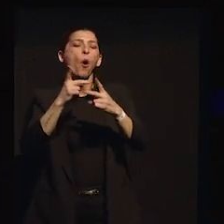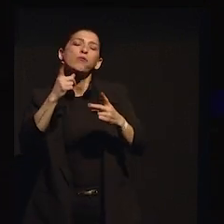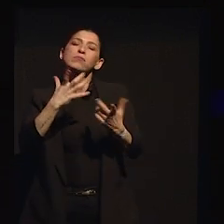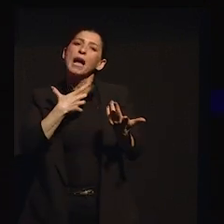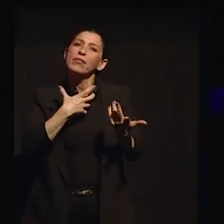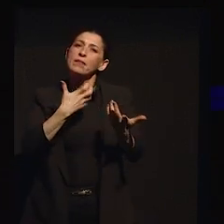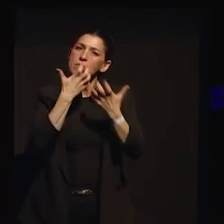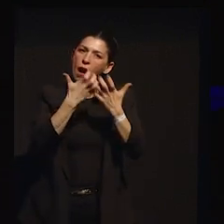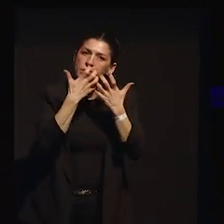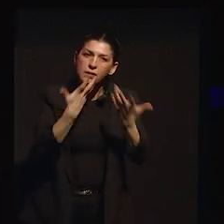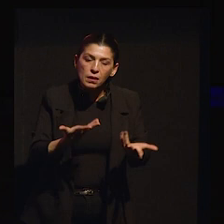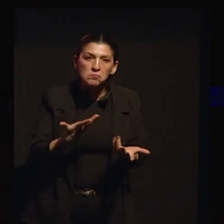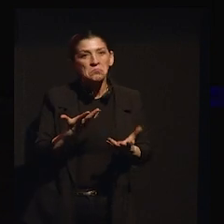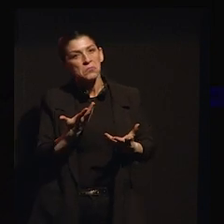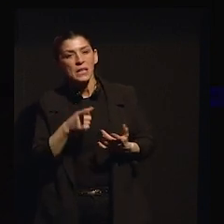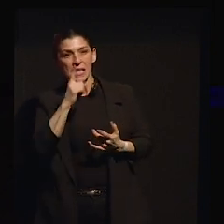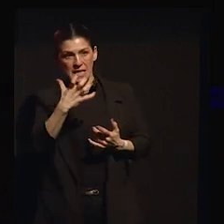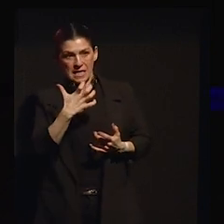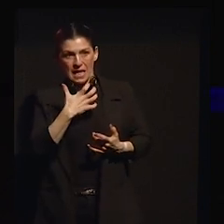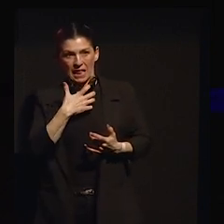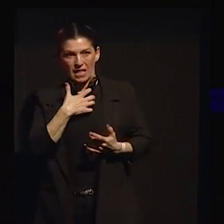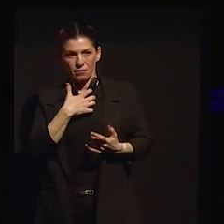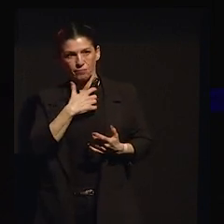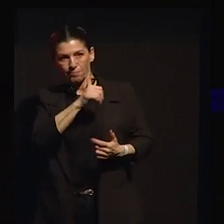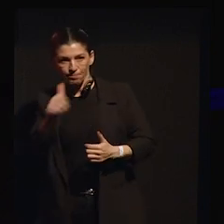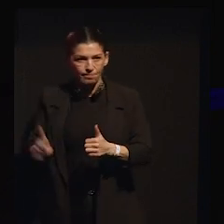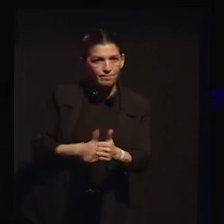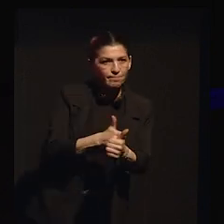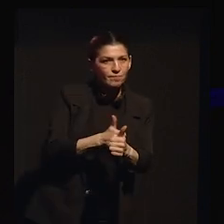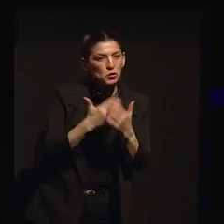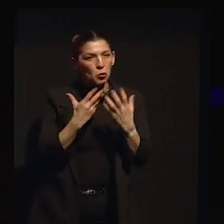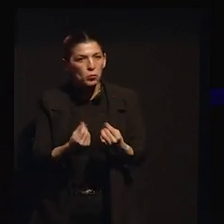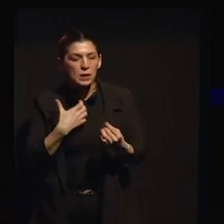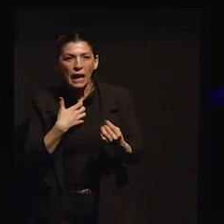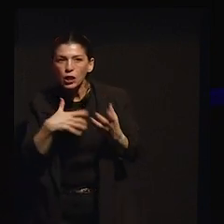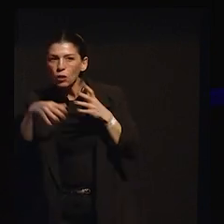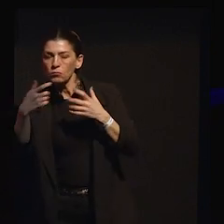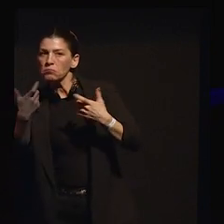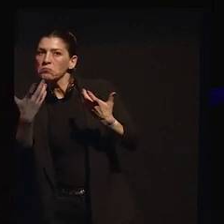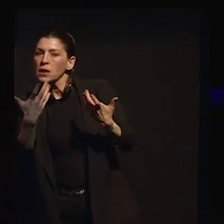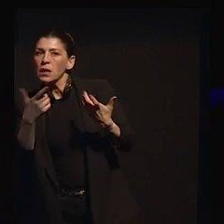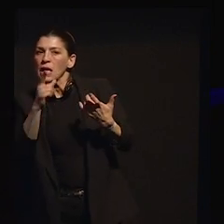If you want to be an ambassador... You can either be a student, you learn or you become an ambassador. What is an ambassador?